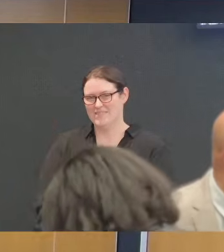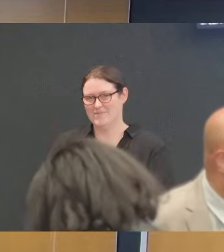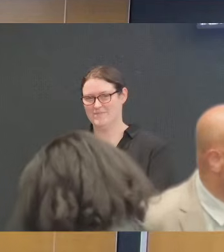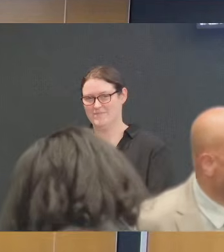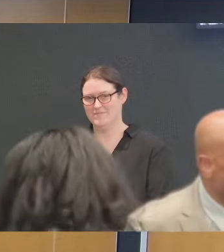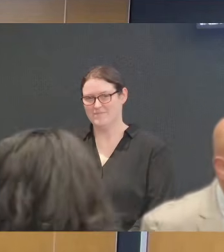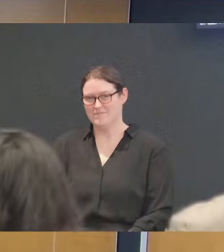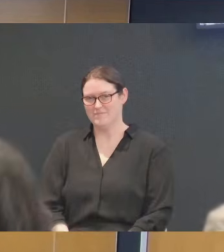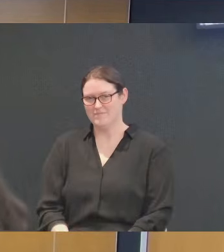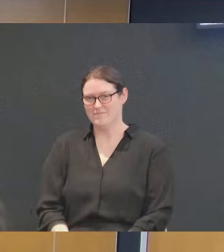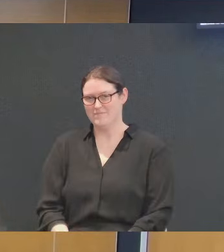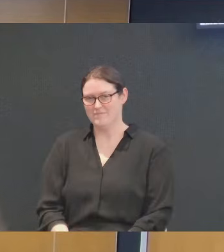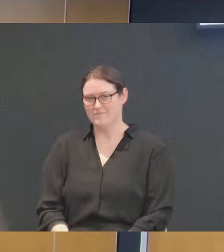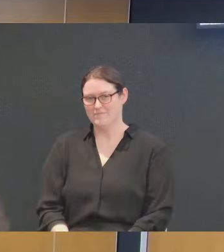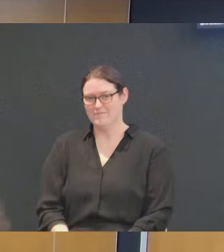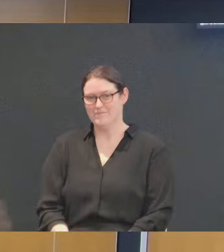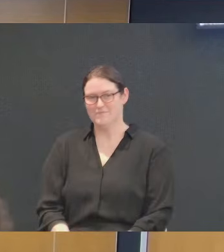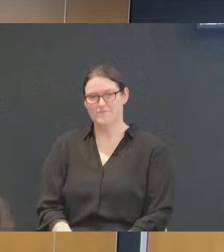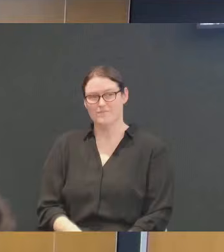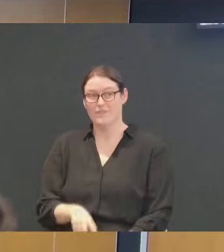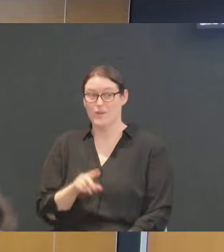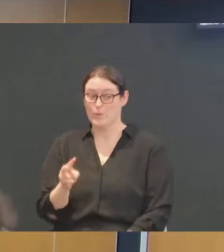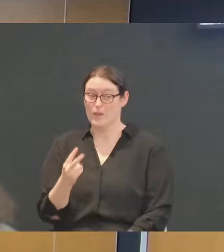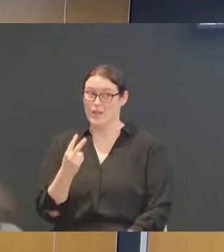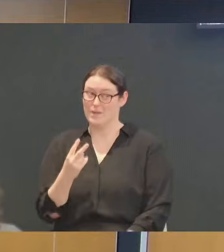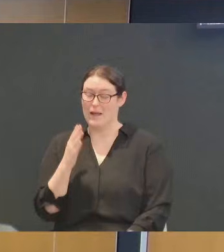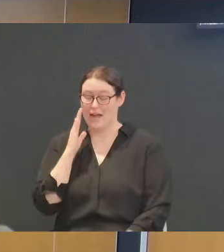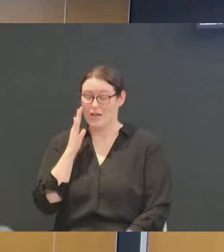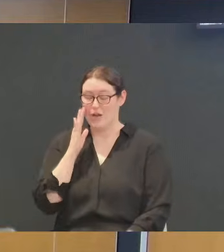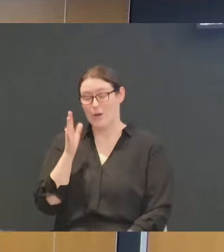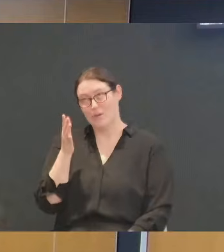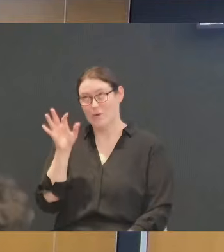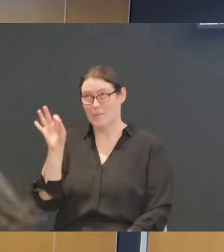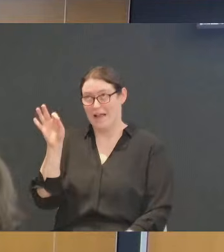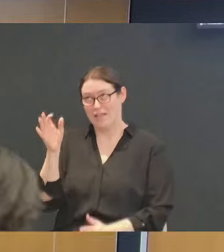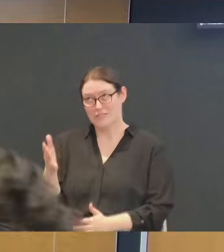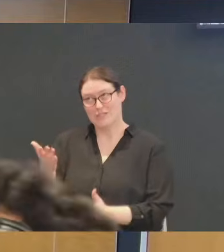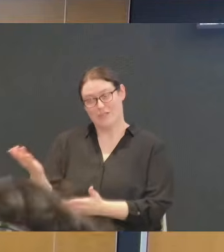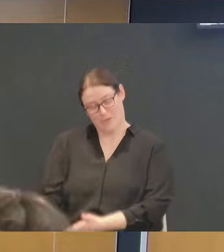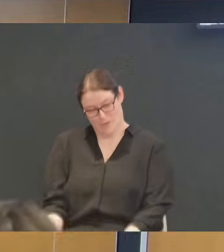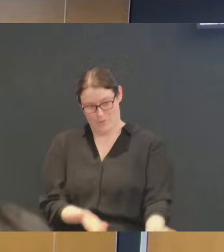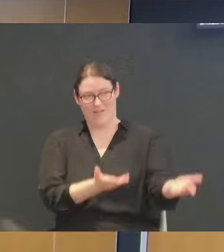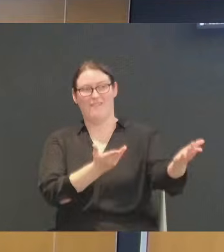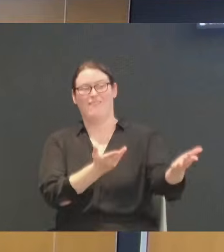Bishop is looking at me. Okay, Bishop, we know you're a pastor. We minute or something. It'll be